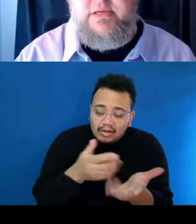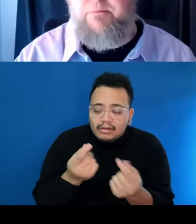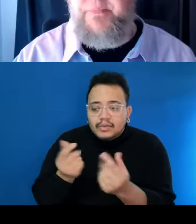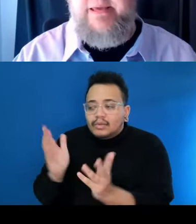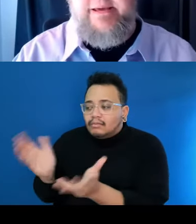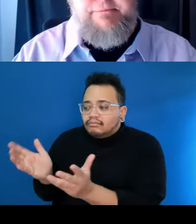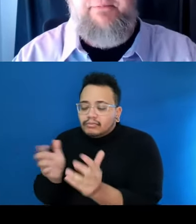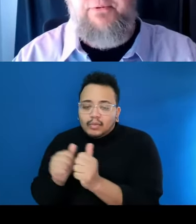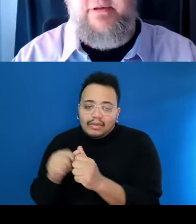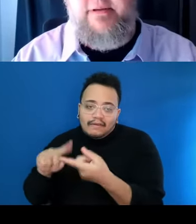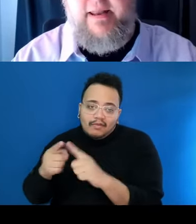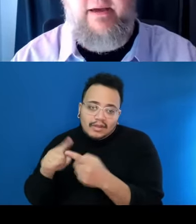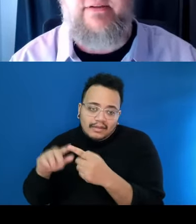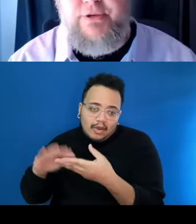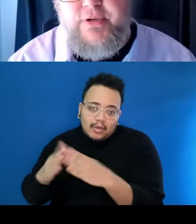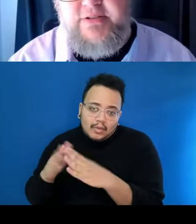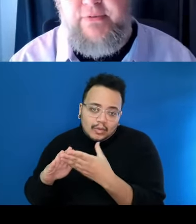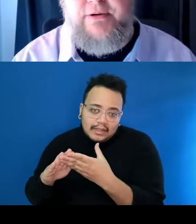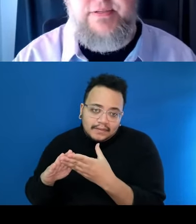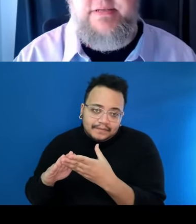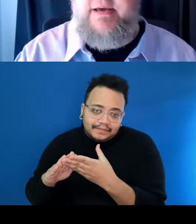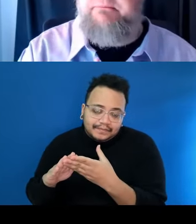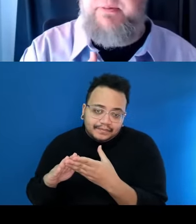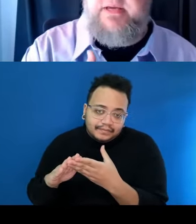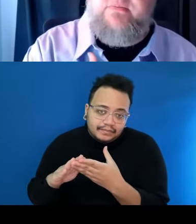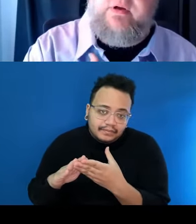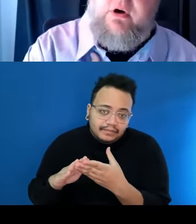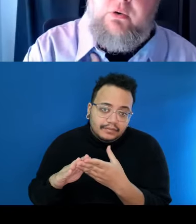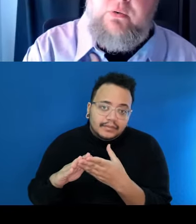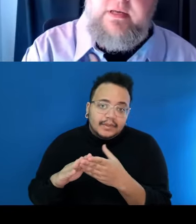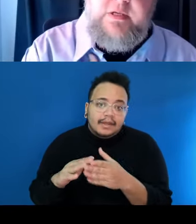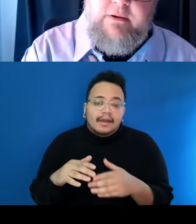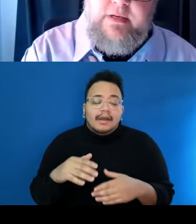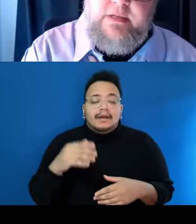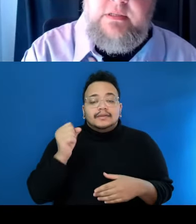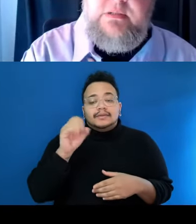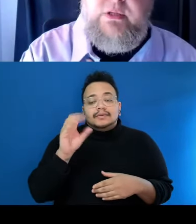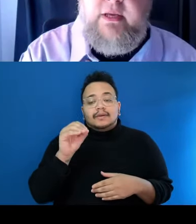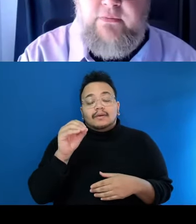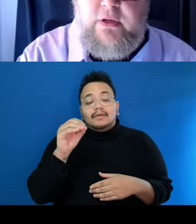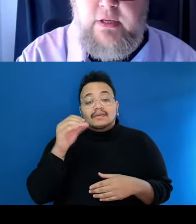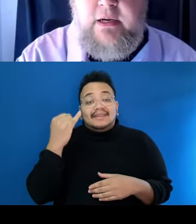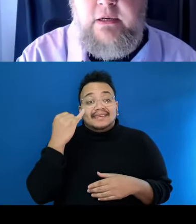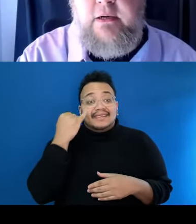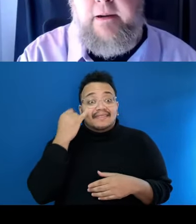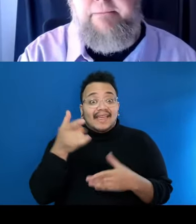So people can have increased fears, because of their own experiences with negative healthcare